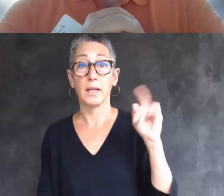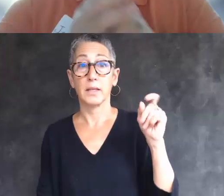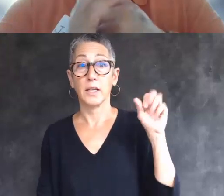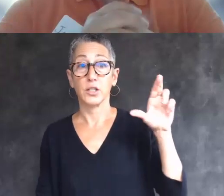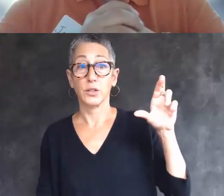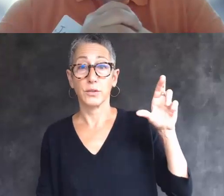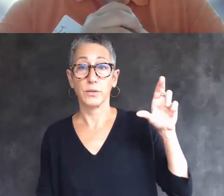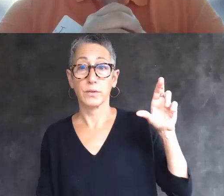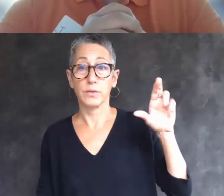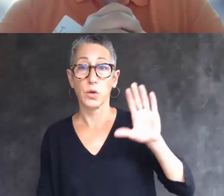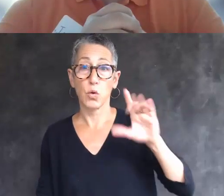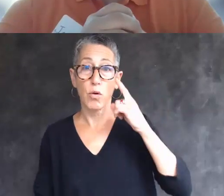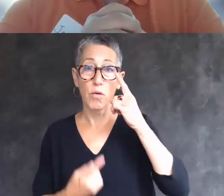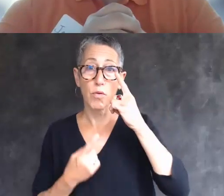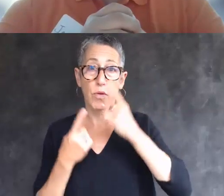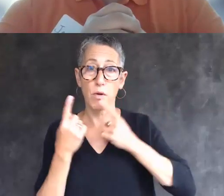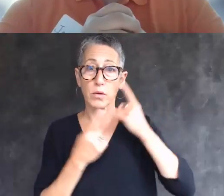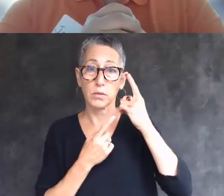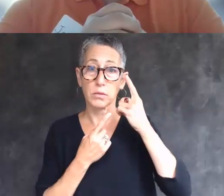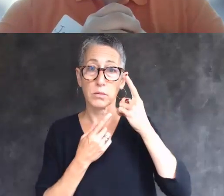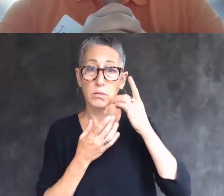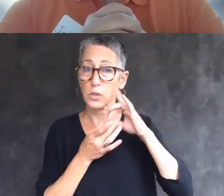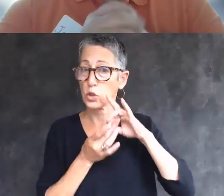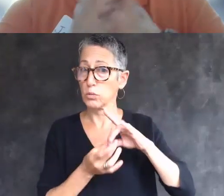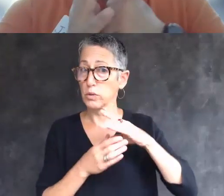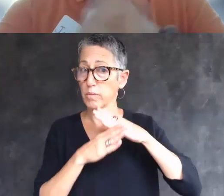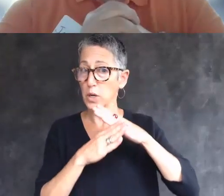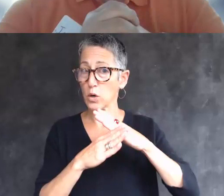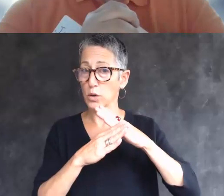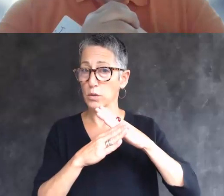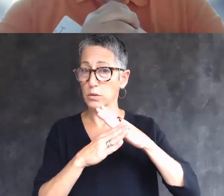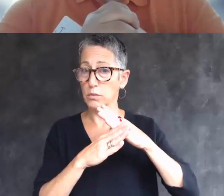what are your thoughts in terms of any other big challenges facing